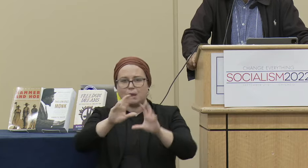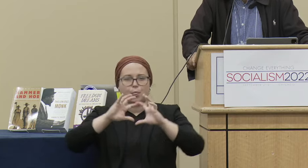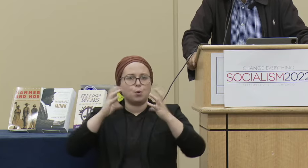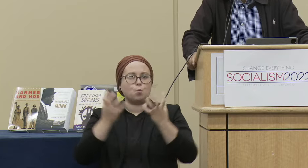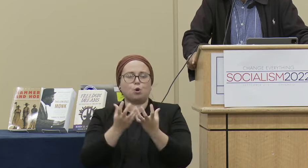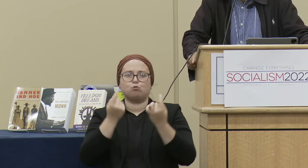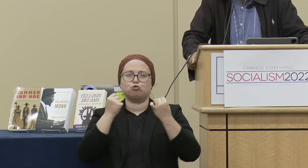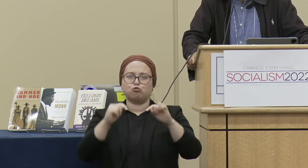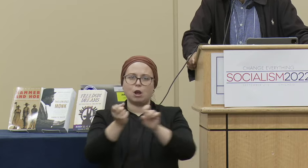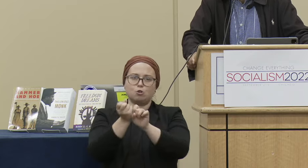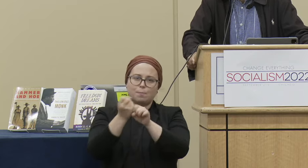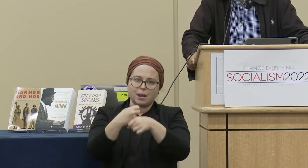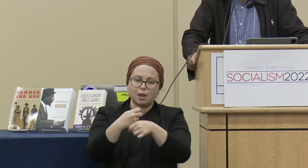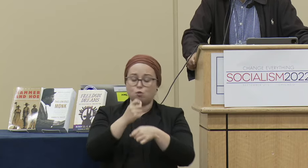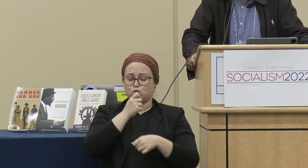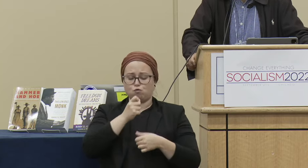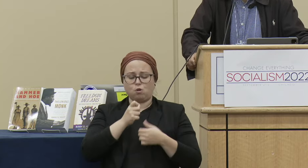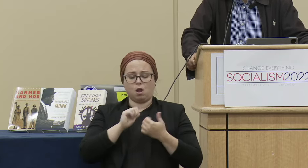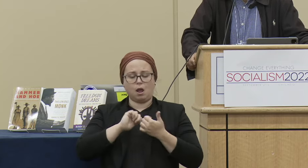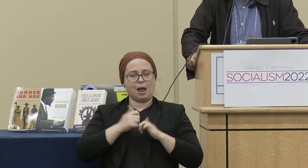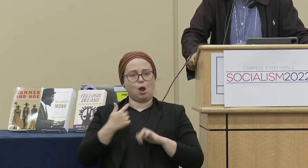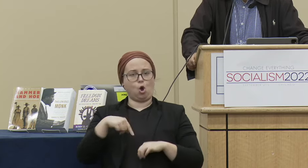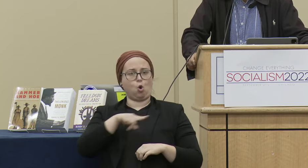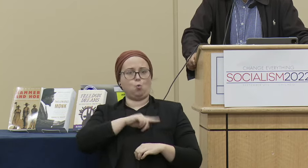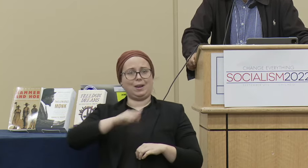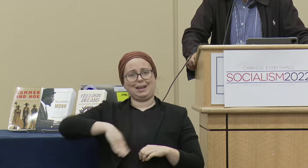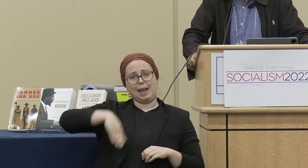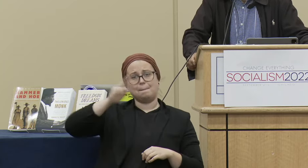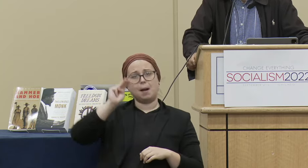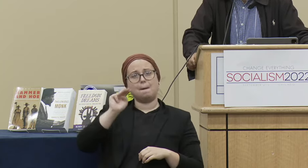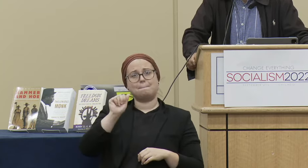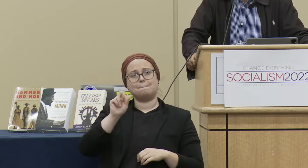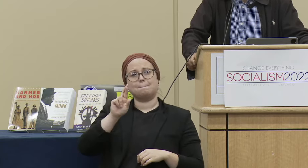come up with ways to respect one another and respect the world you're trying to build. Which is not necessarily how we